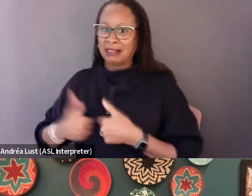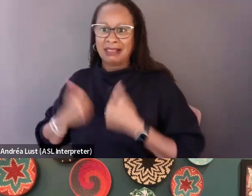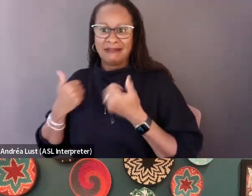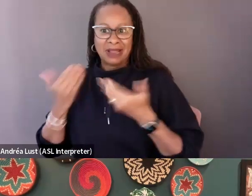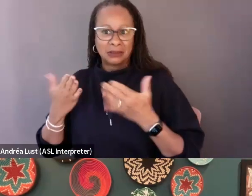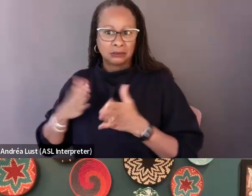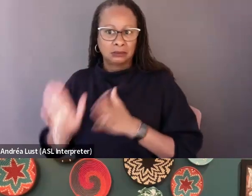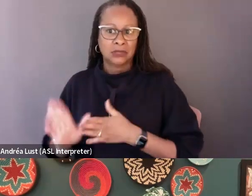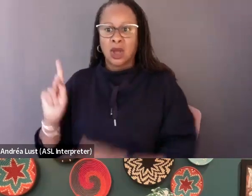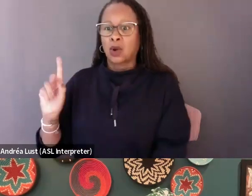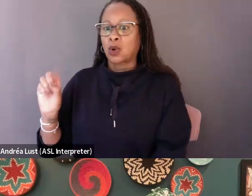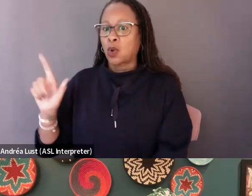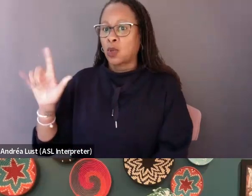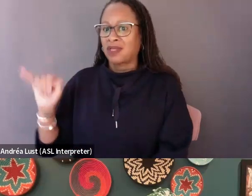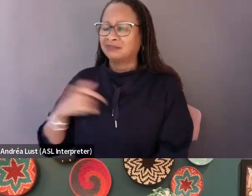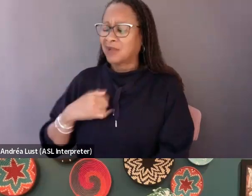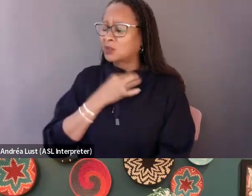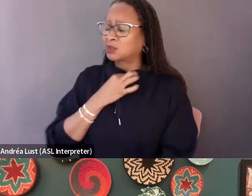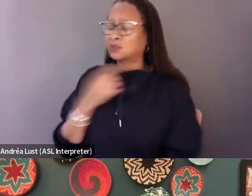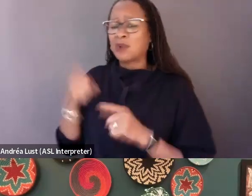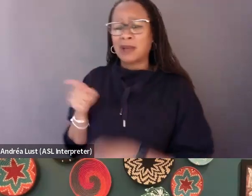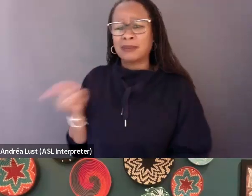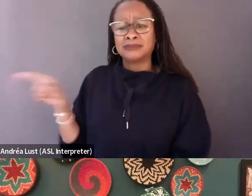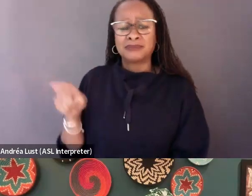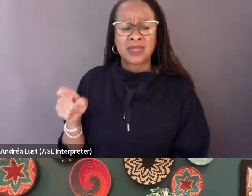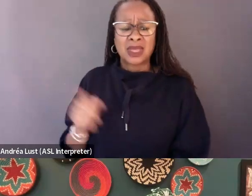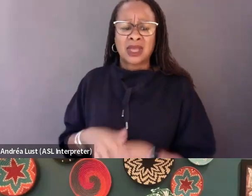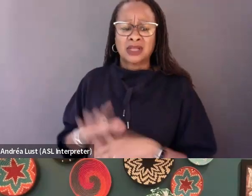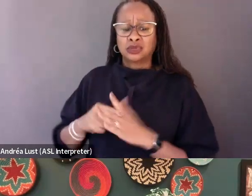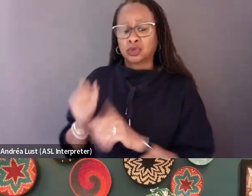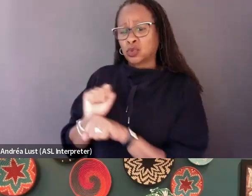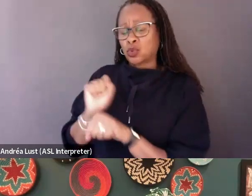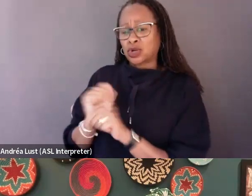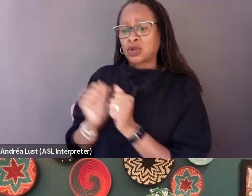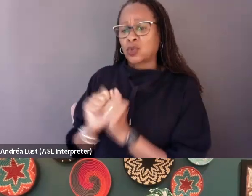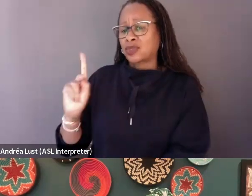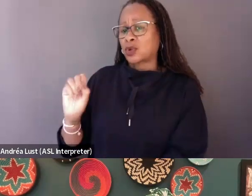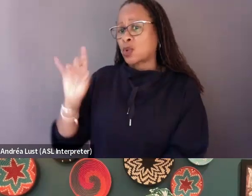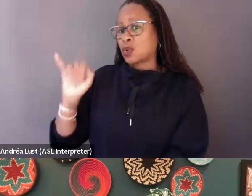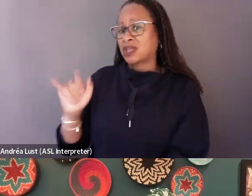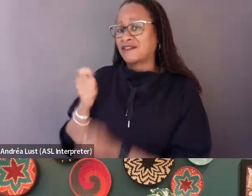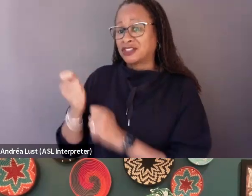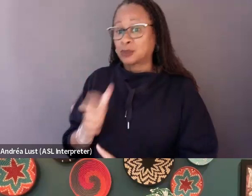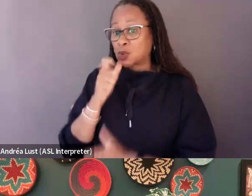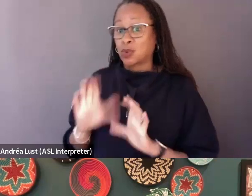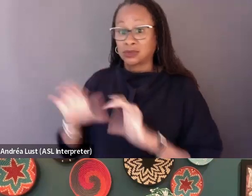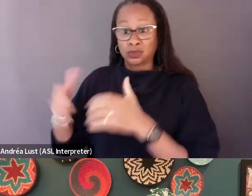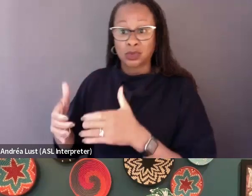I was curious, I wanted to know what's happening, and I started working with a Koli fisherwomen's collective who were trying to put up a resistance